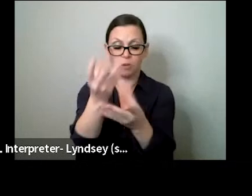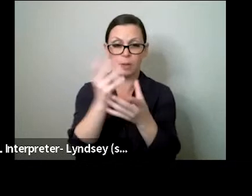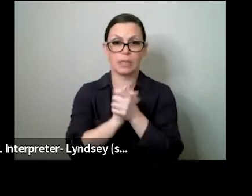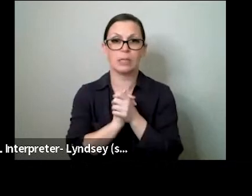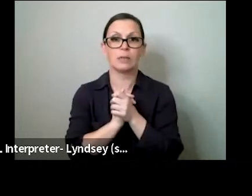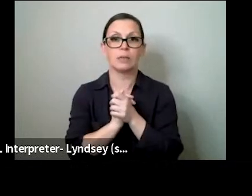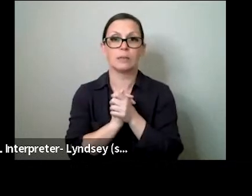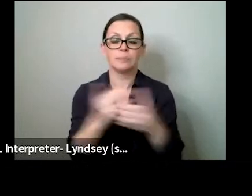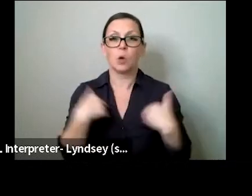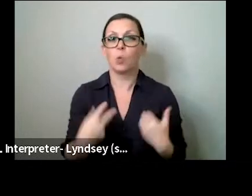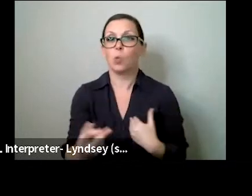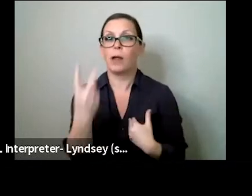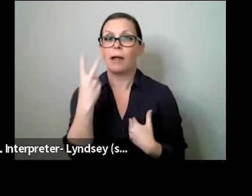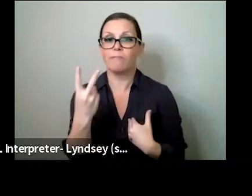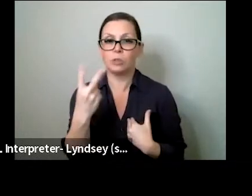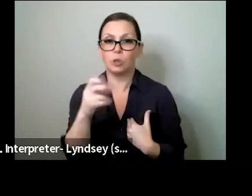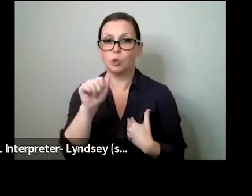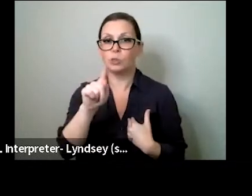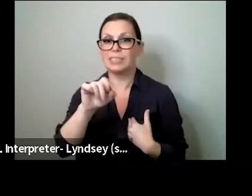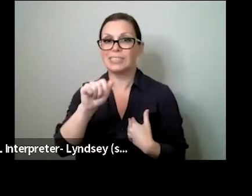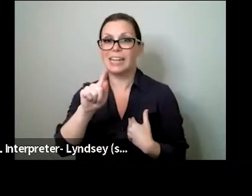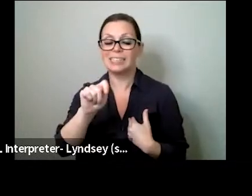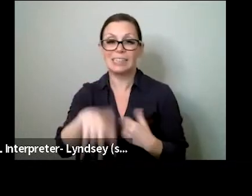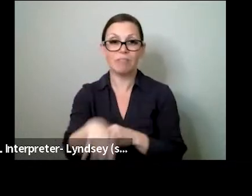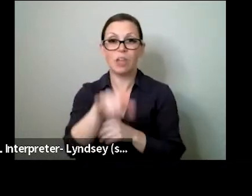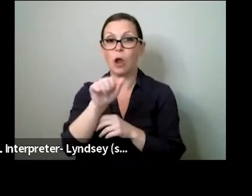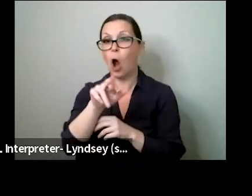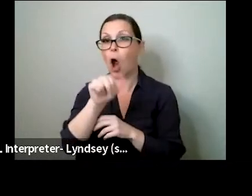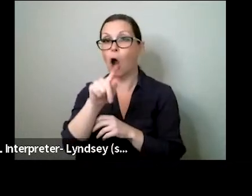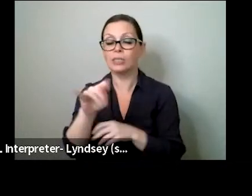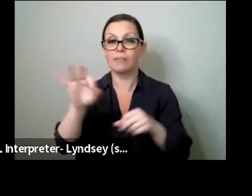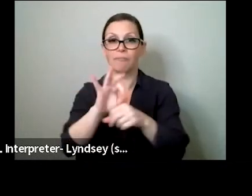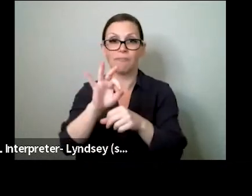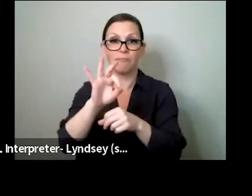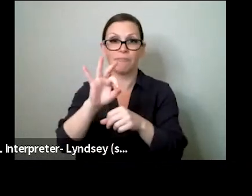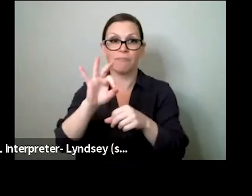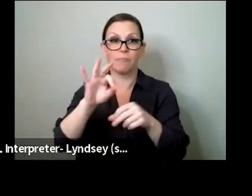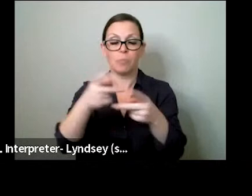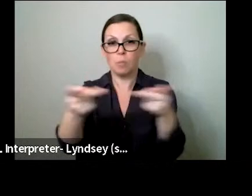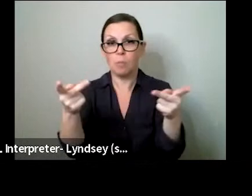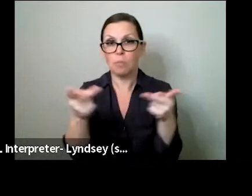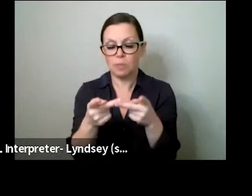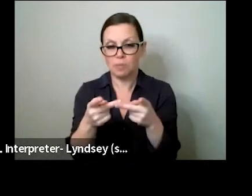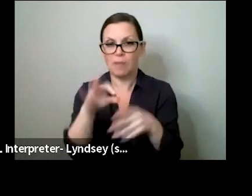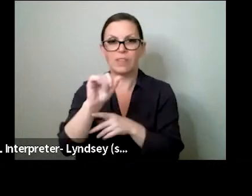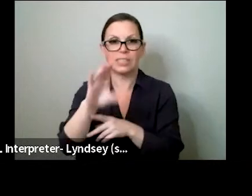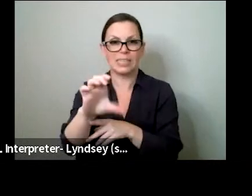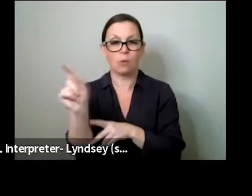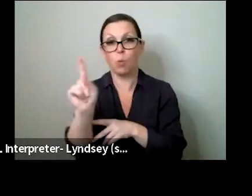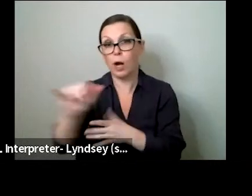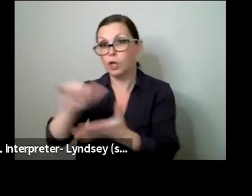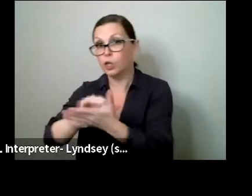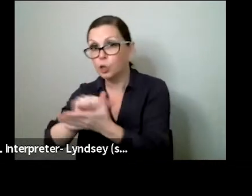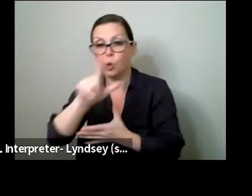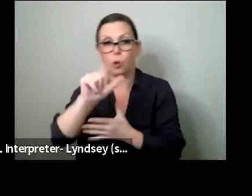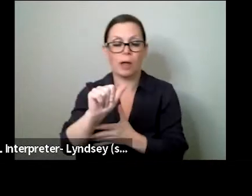We have two state-of-the-art facilities in LA and New York. They are staffed with top notch engineers,